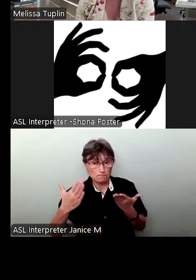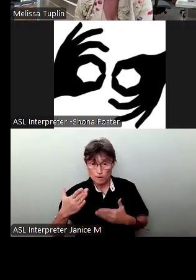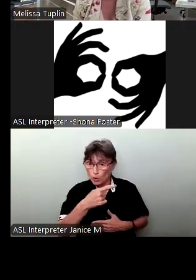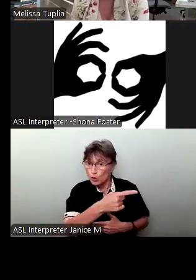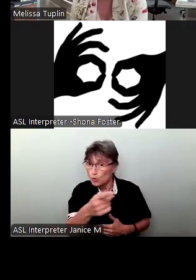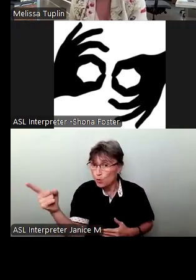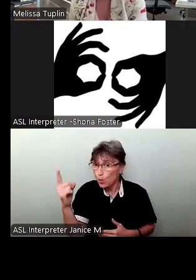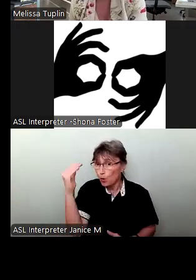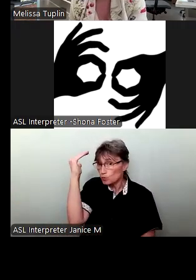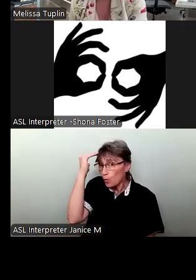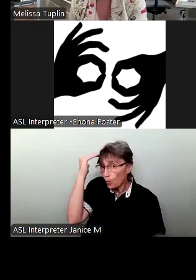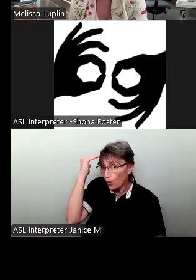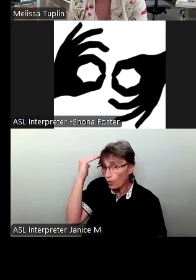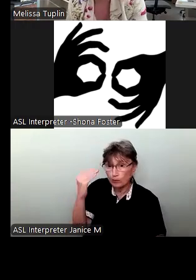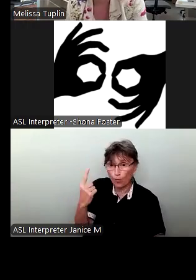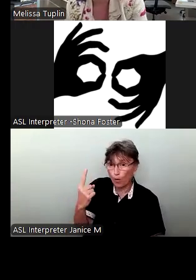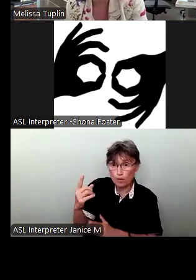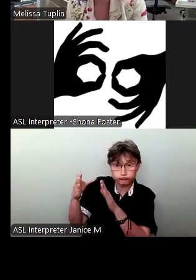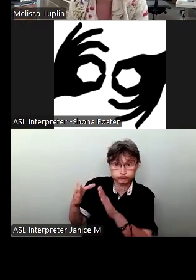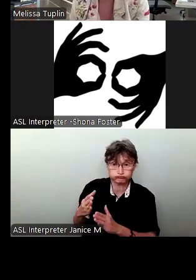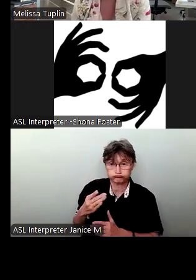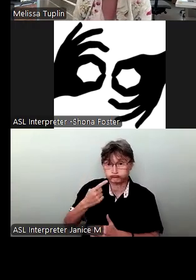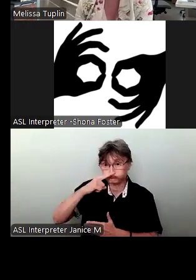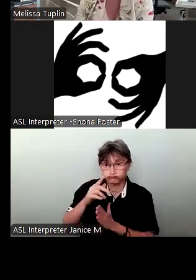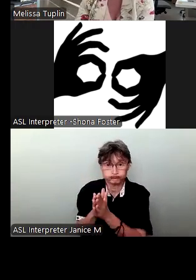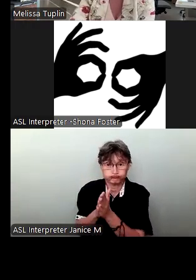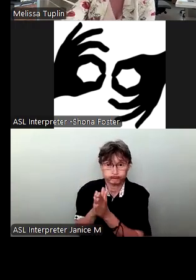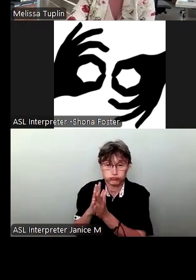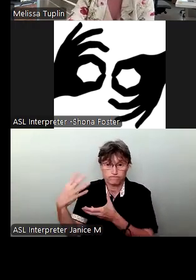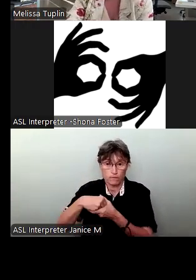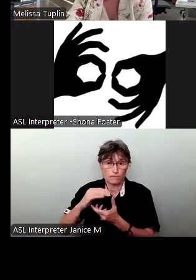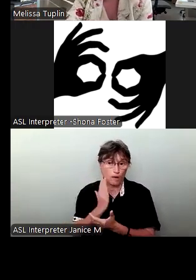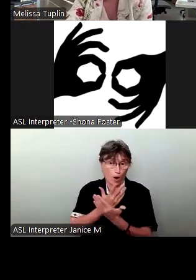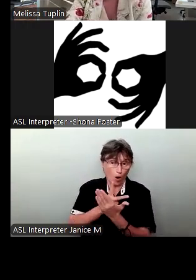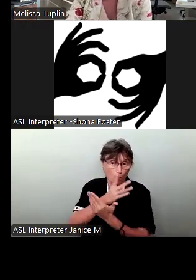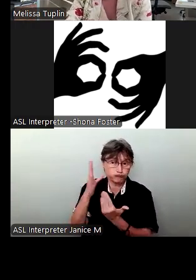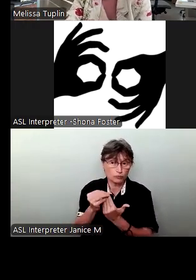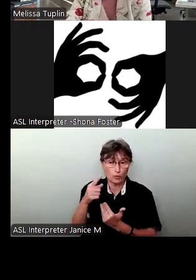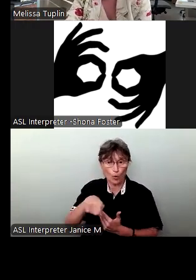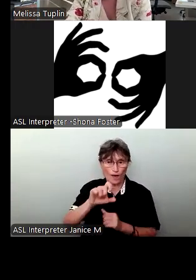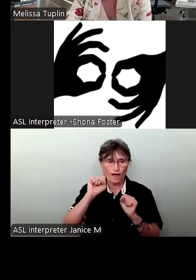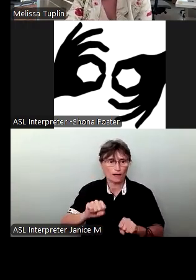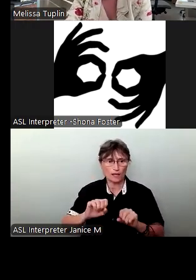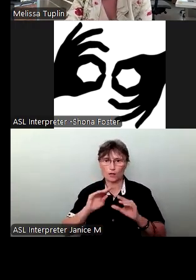interested in assessing any of our programs, there is a nomination form on our website.